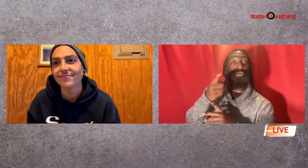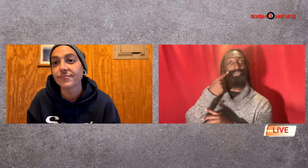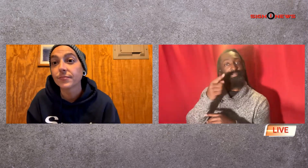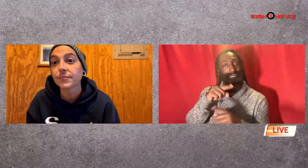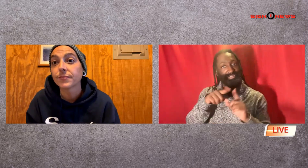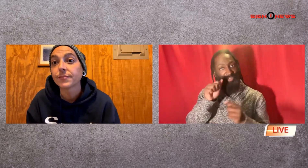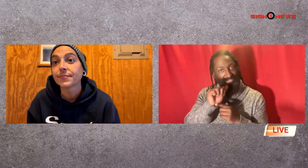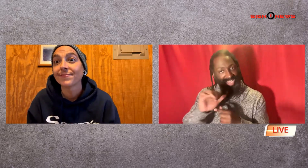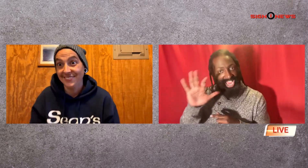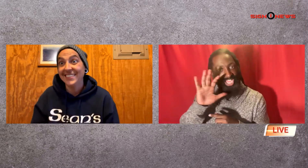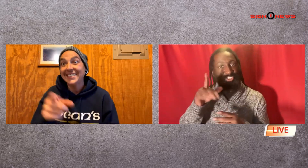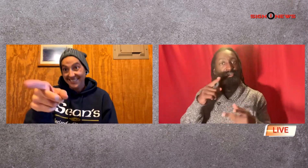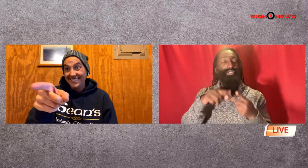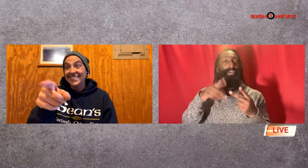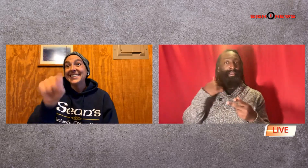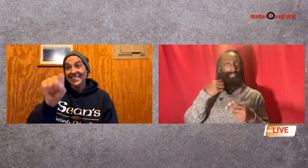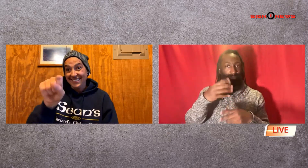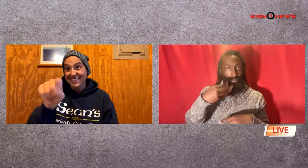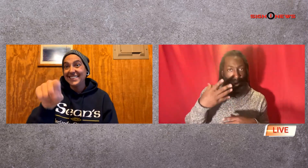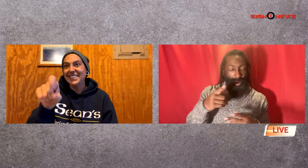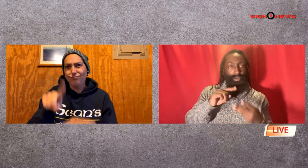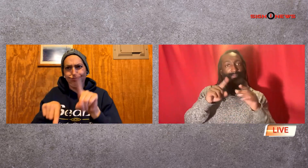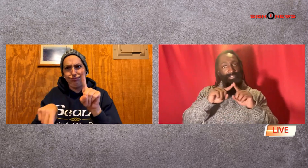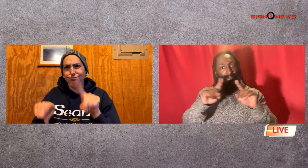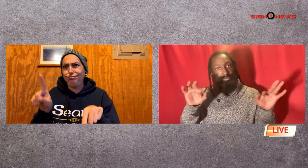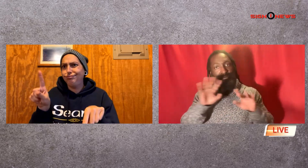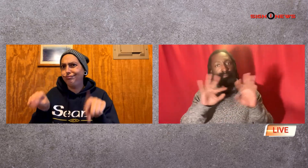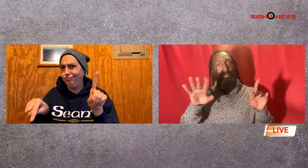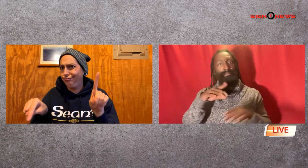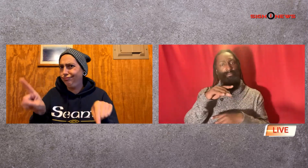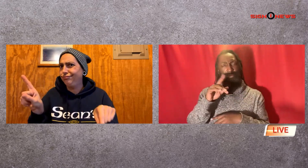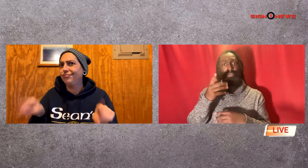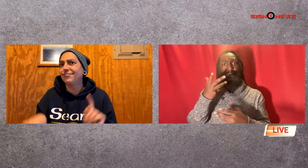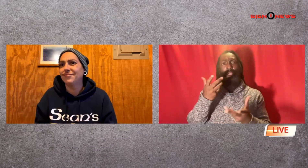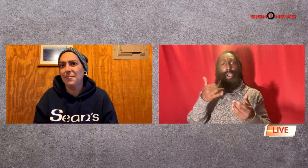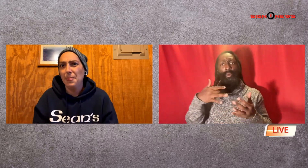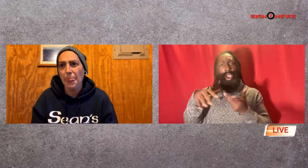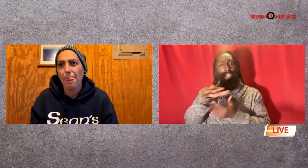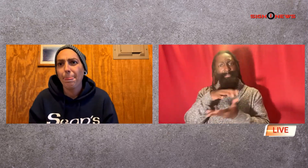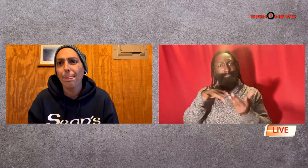and did you see the video we had Asian people we had different people from different races